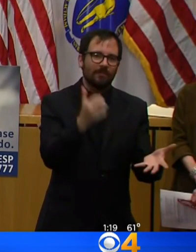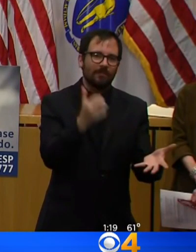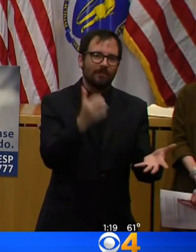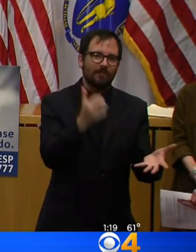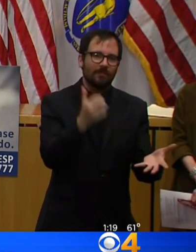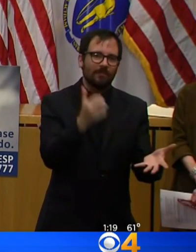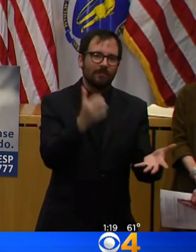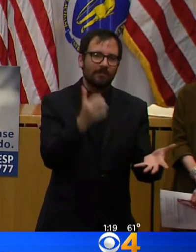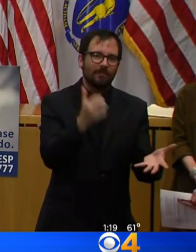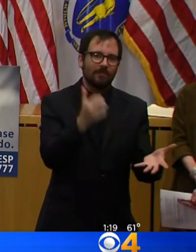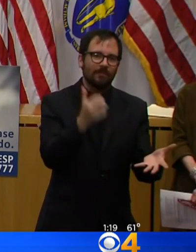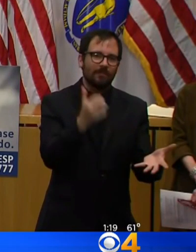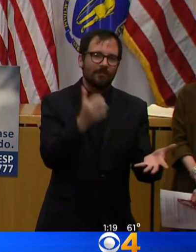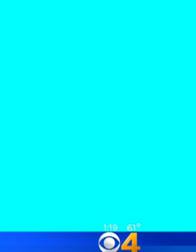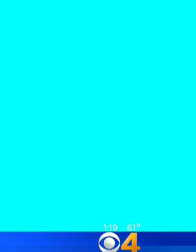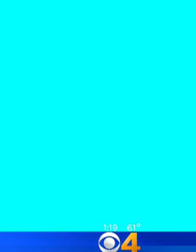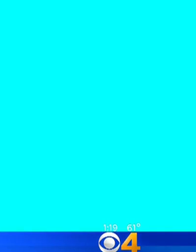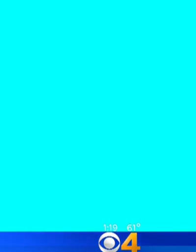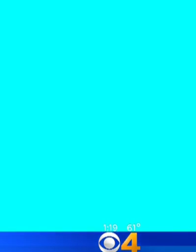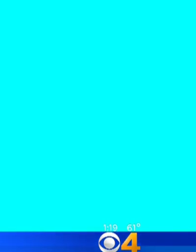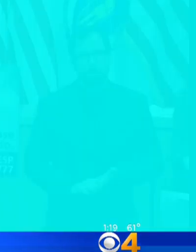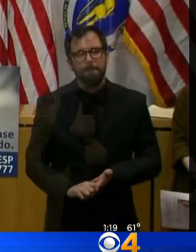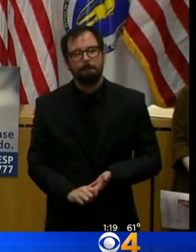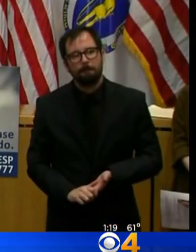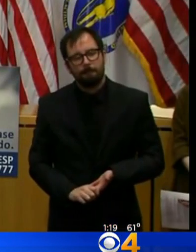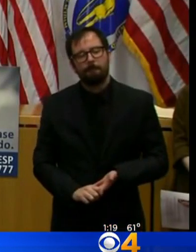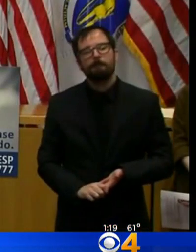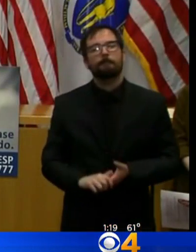KIDS TRANSLATES INTO 26,000